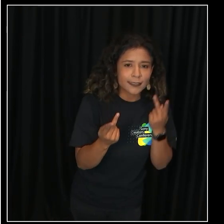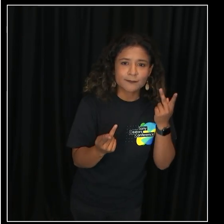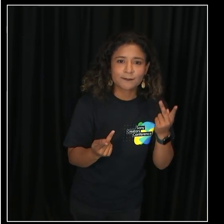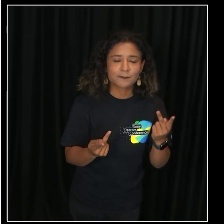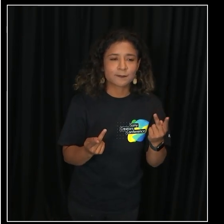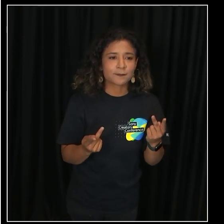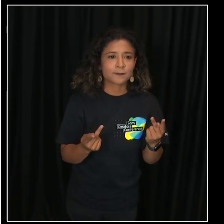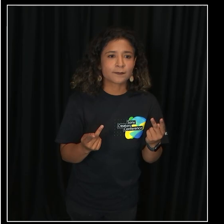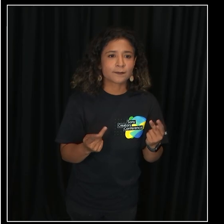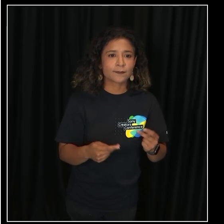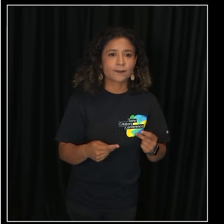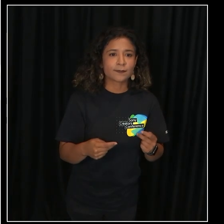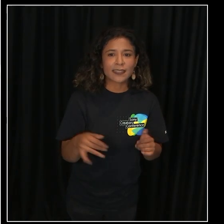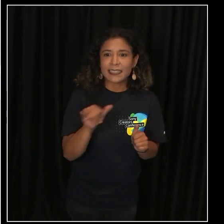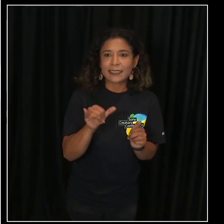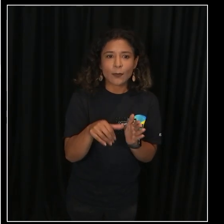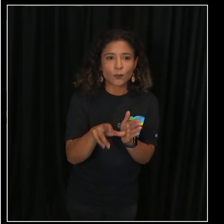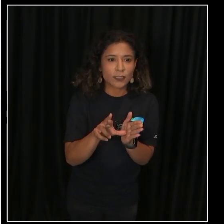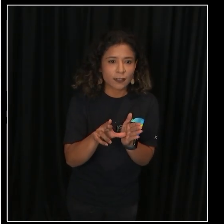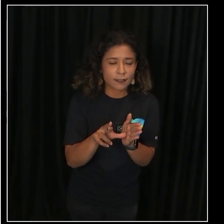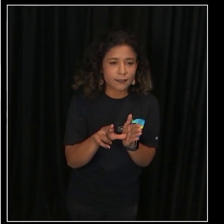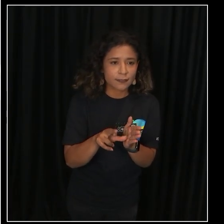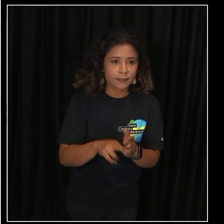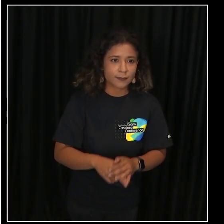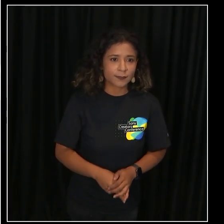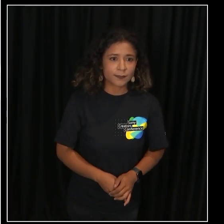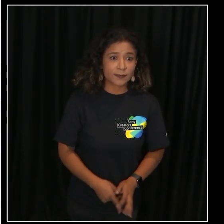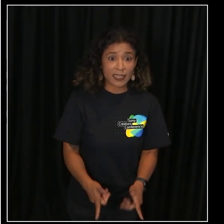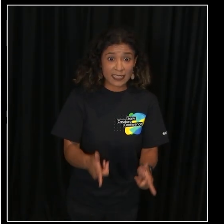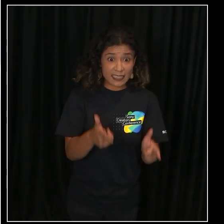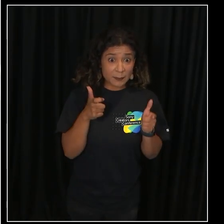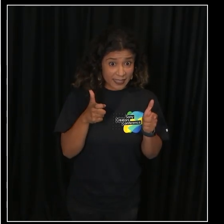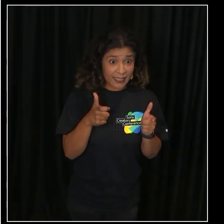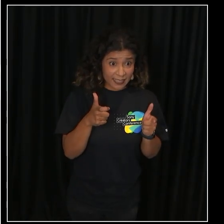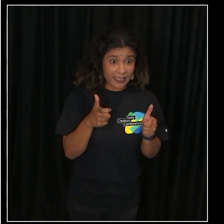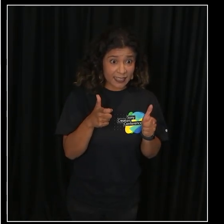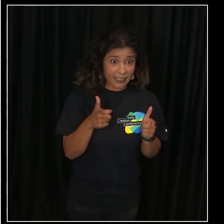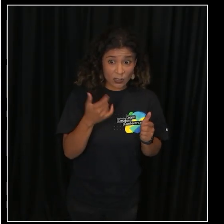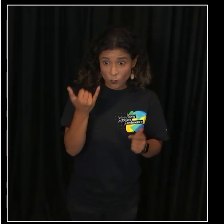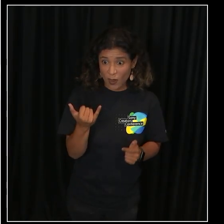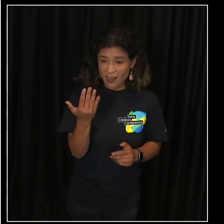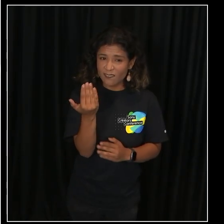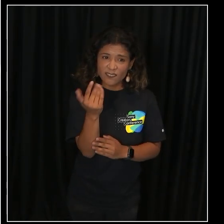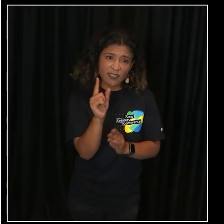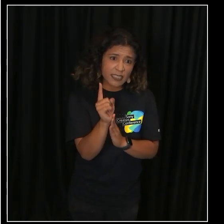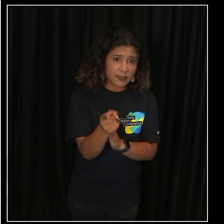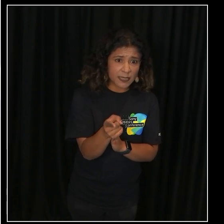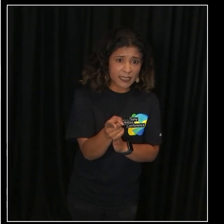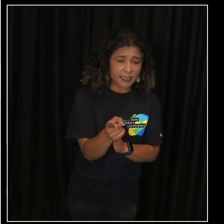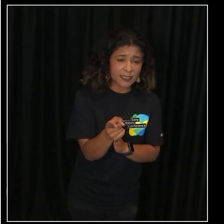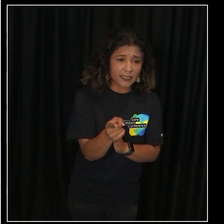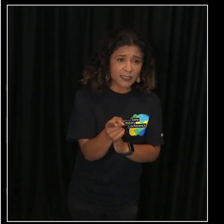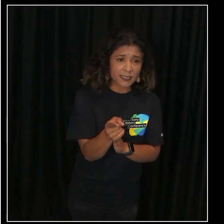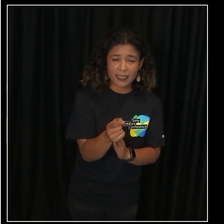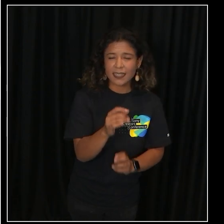we see the same results in both of them. Speed, we have it down to like 15 minutes right now. Still that it's not really like a flow state speed.